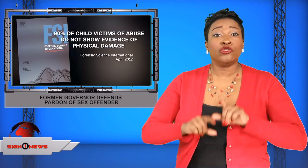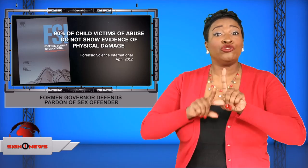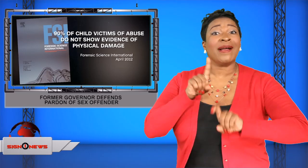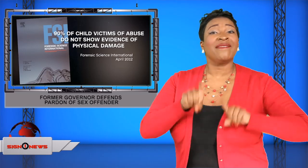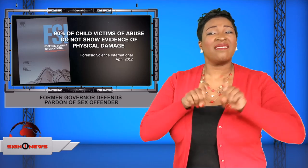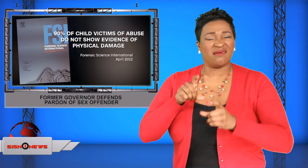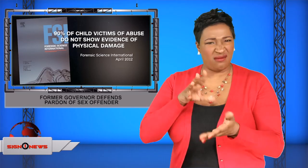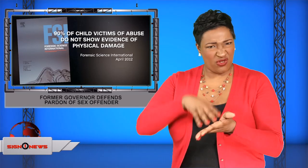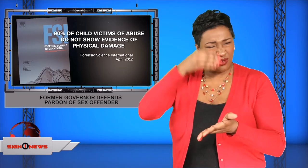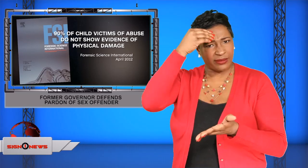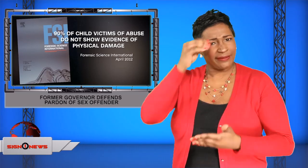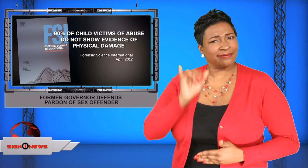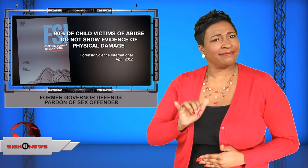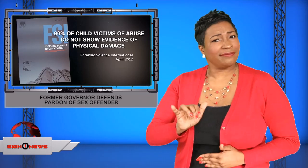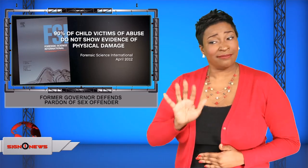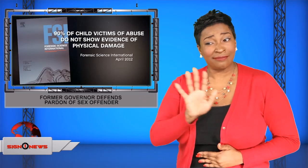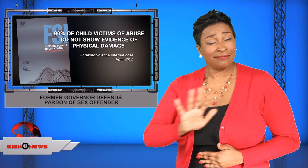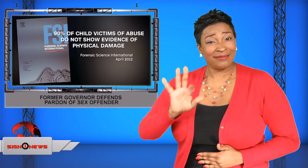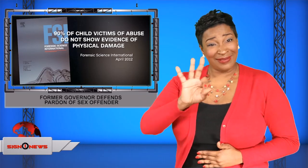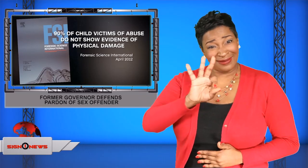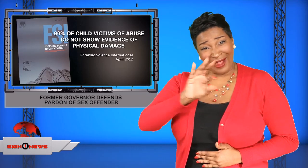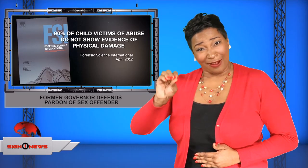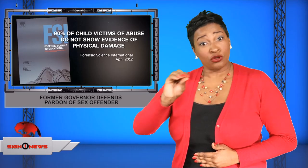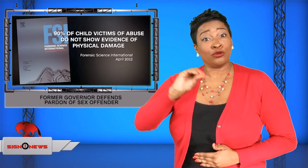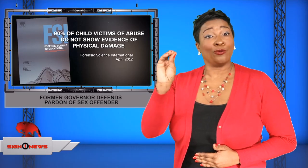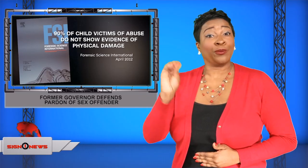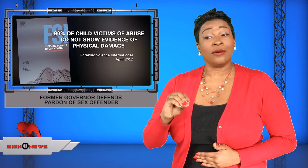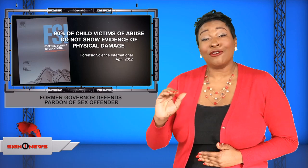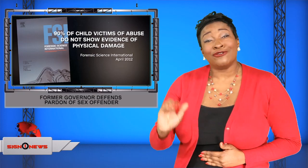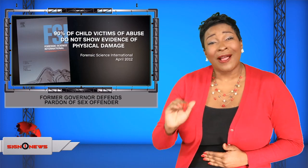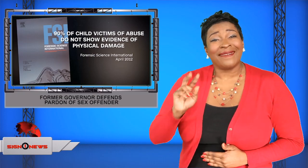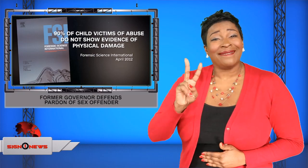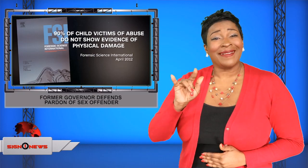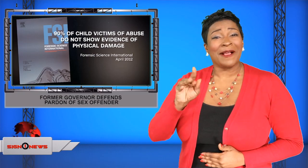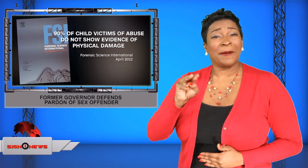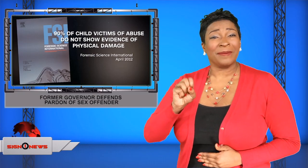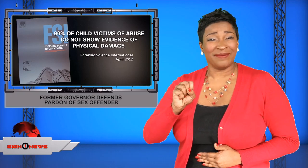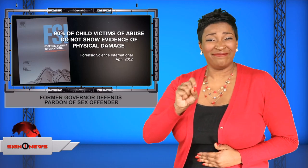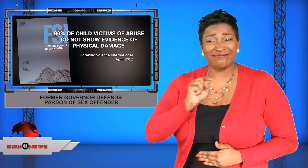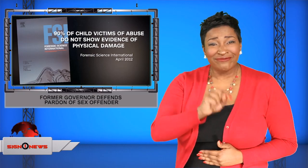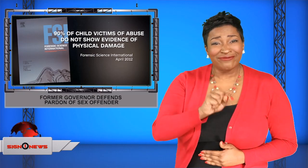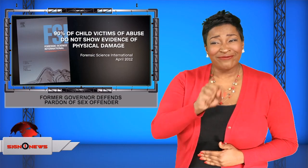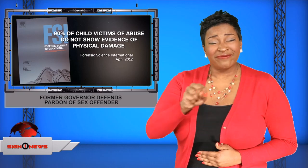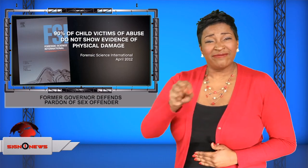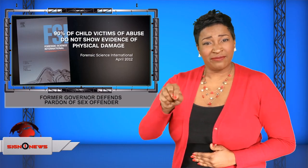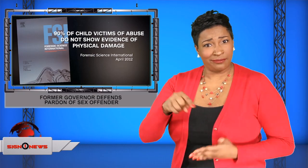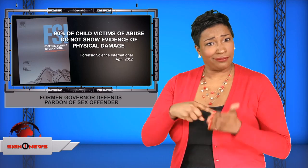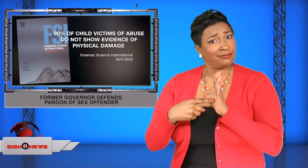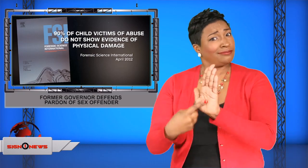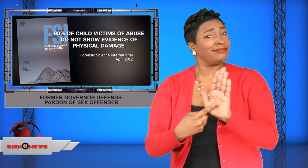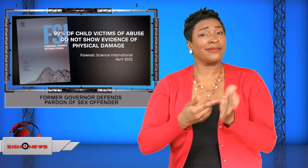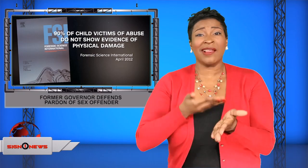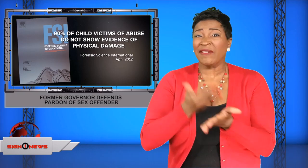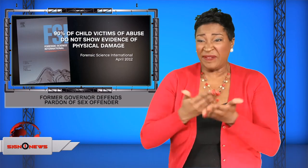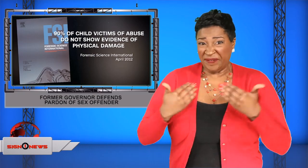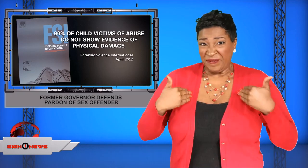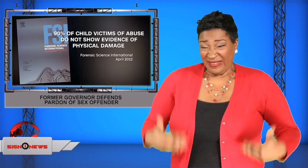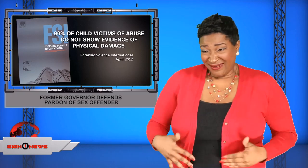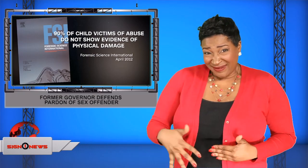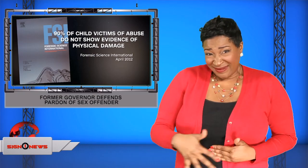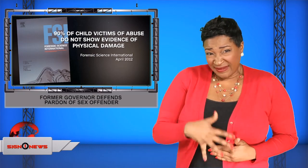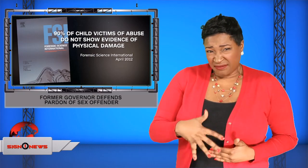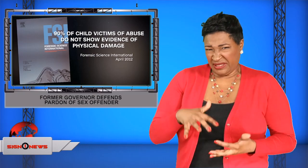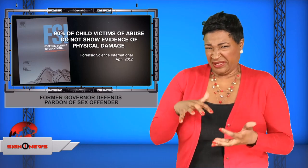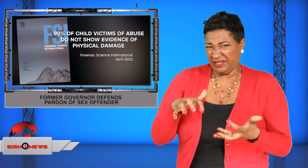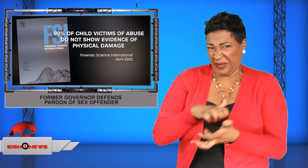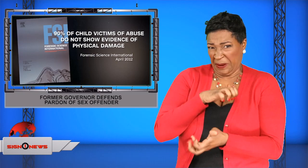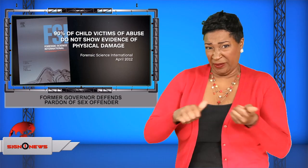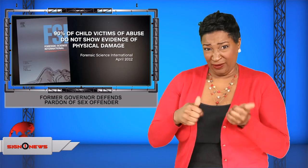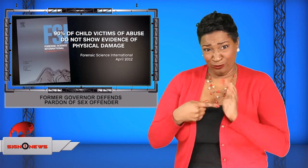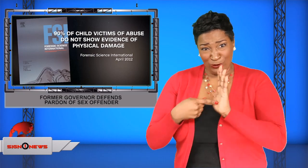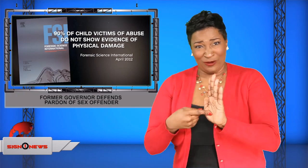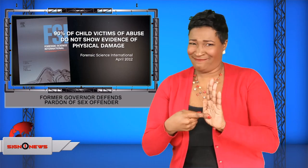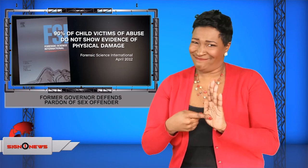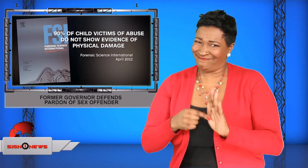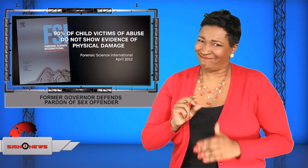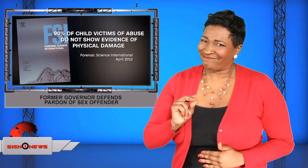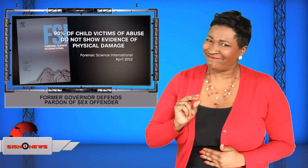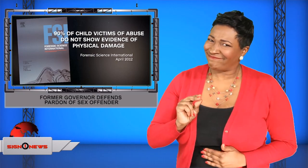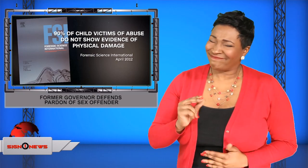The survey found approximately "90% of child victims of abuse do not show evidence of physical